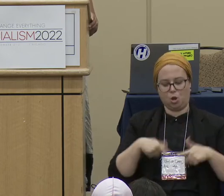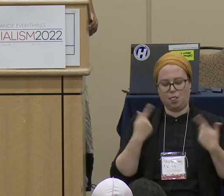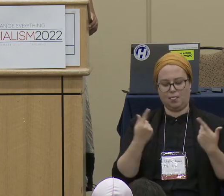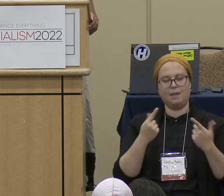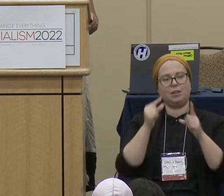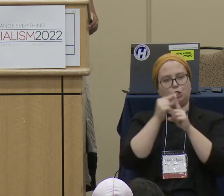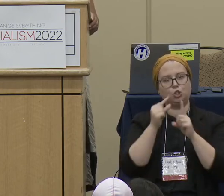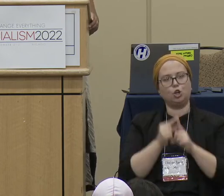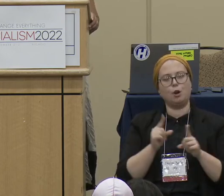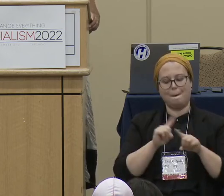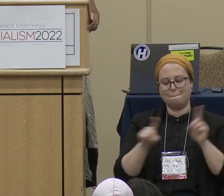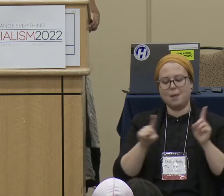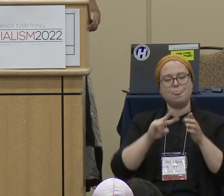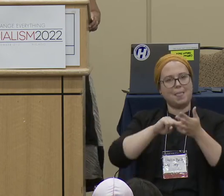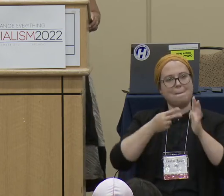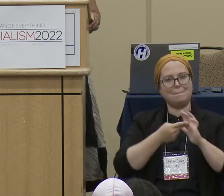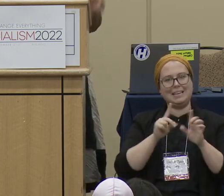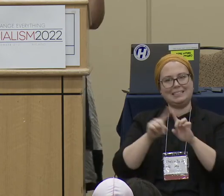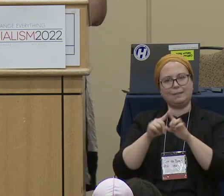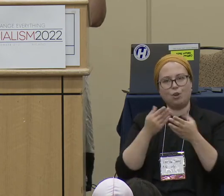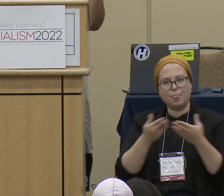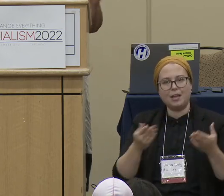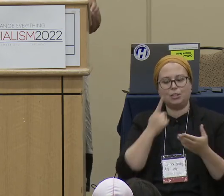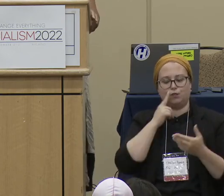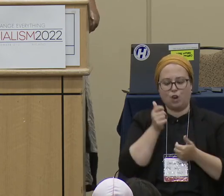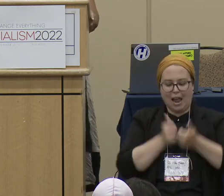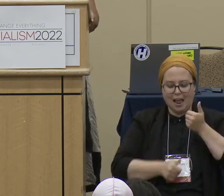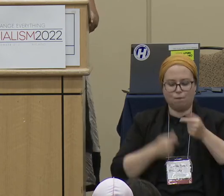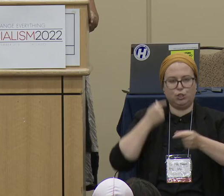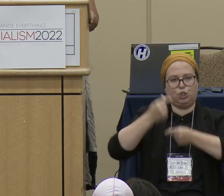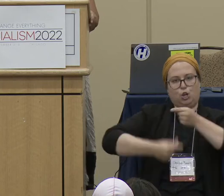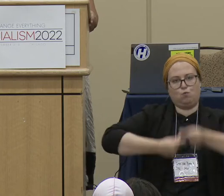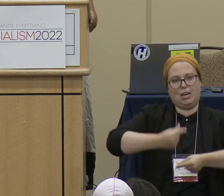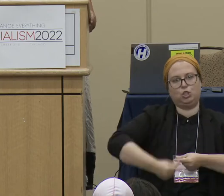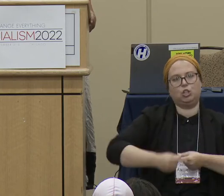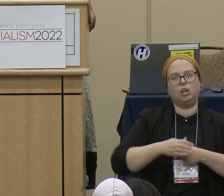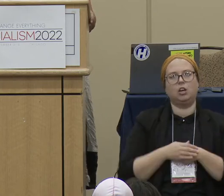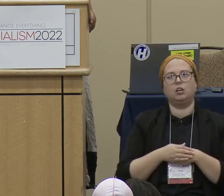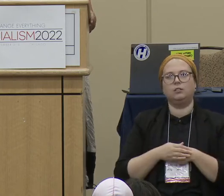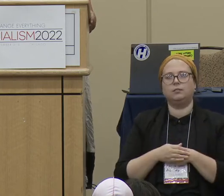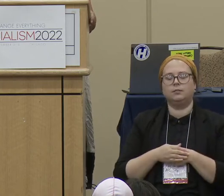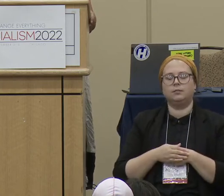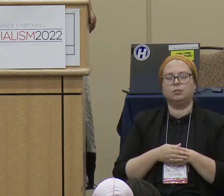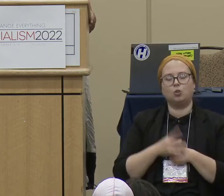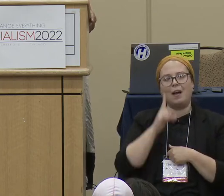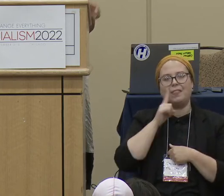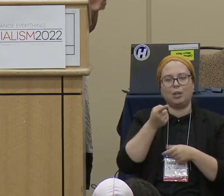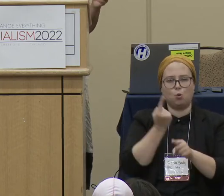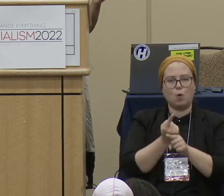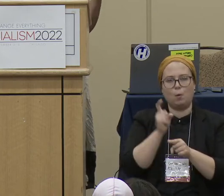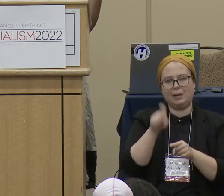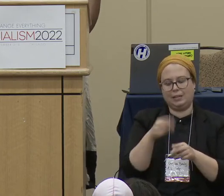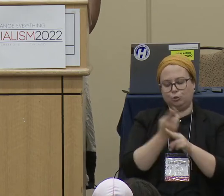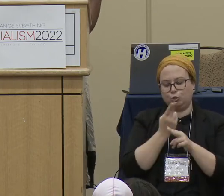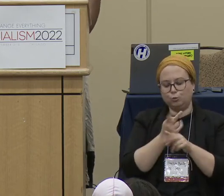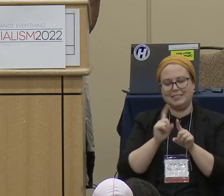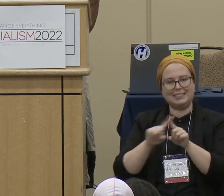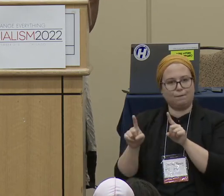are contested terms, and they are living terms. They mean different things for different generations. So, sort of in defense of the terms sometimes, you know . But I think you're